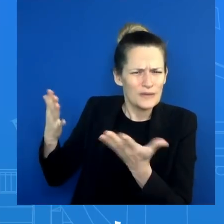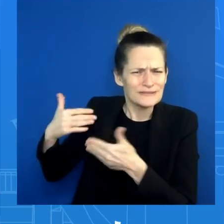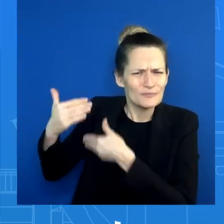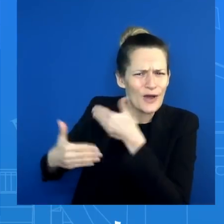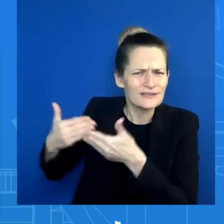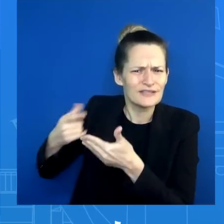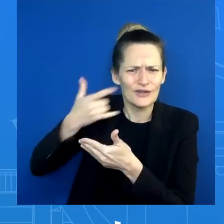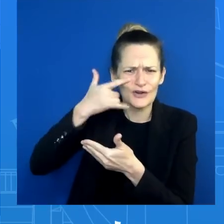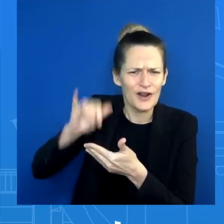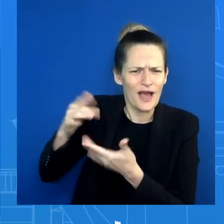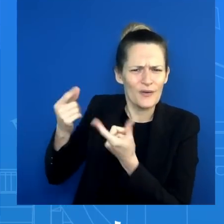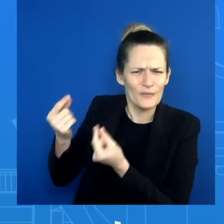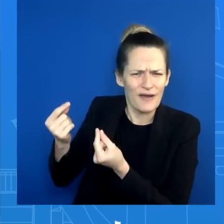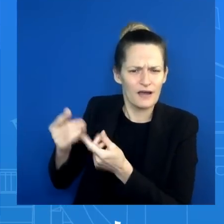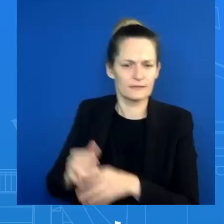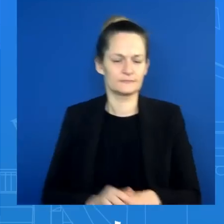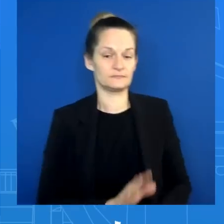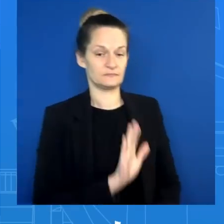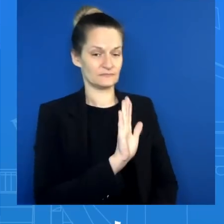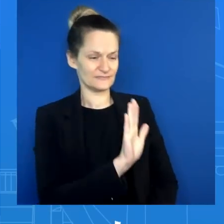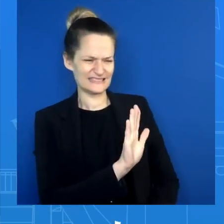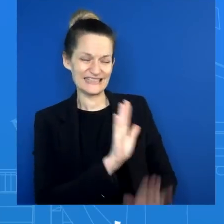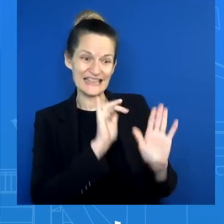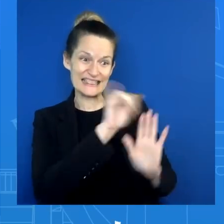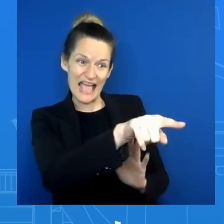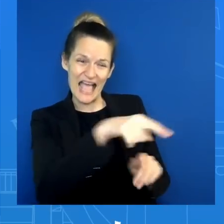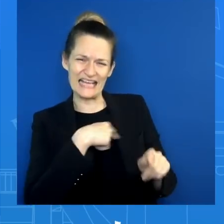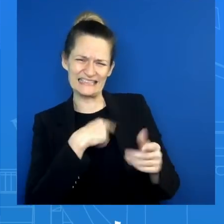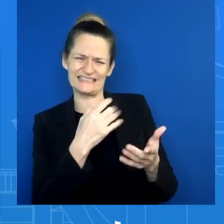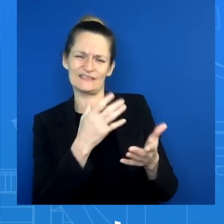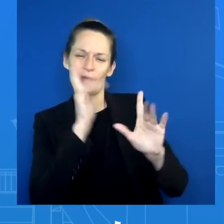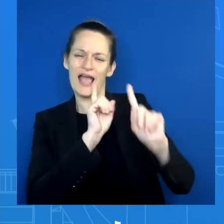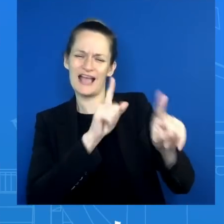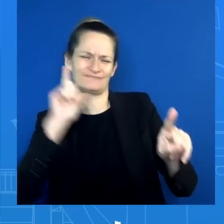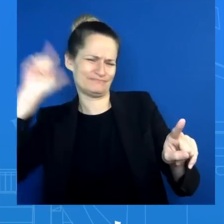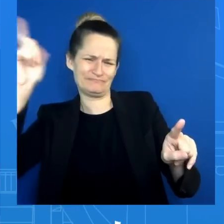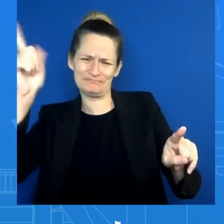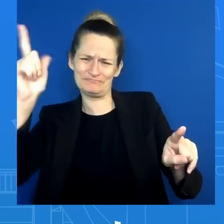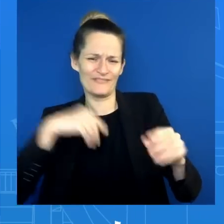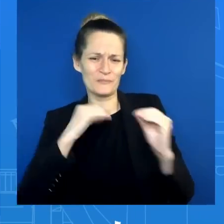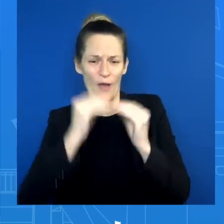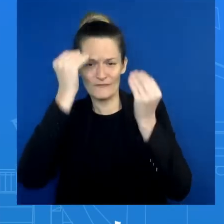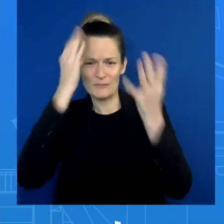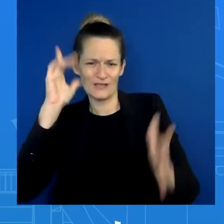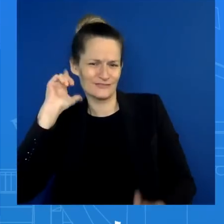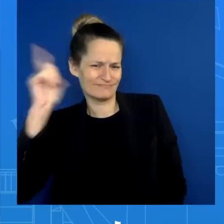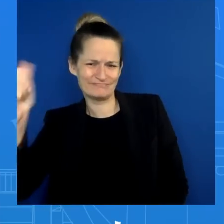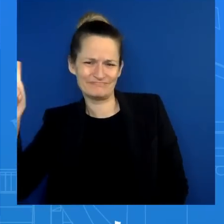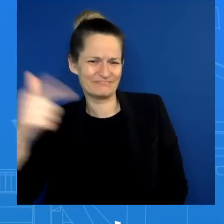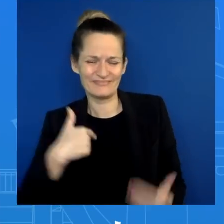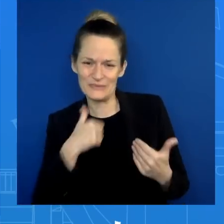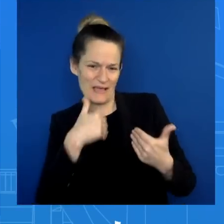the United States support for Ukraine as they defend themselves from Russian aggression, including yesterday's announcement